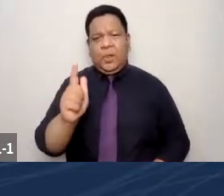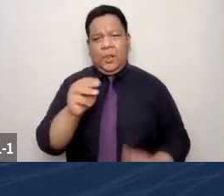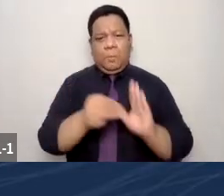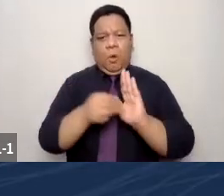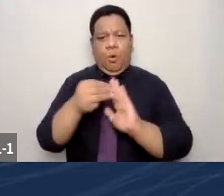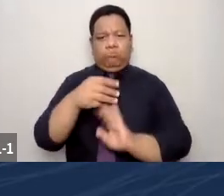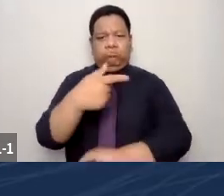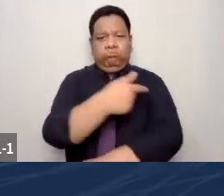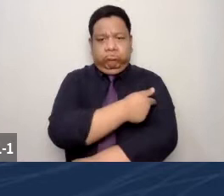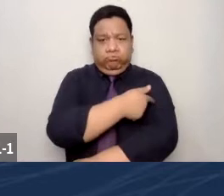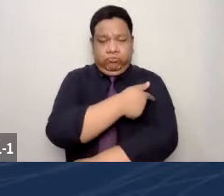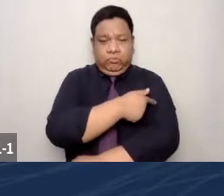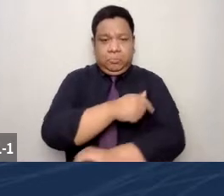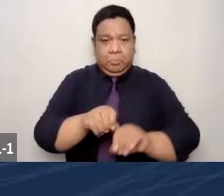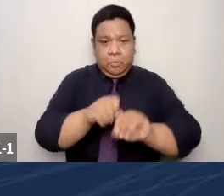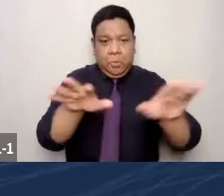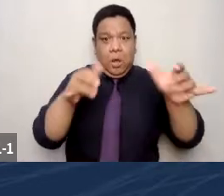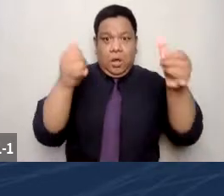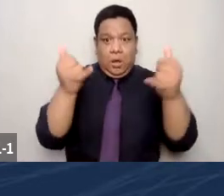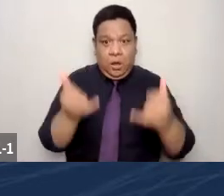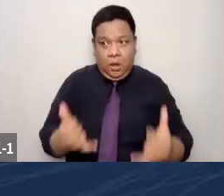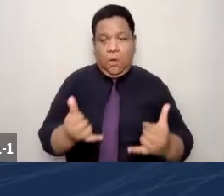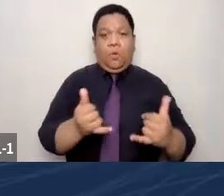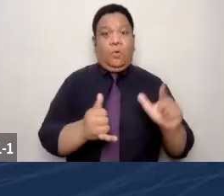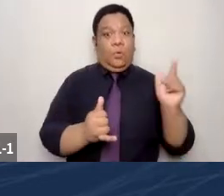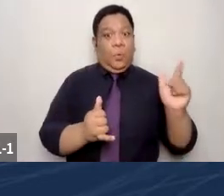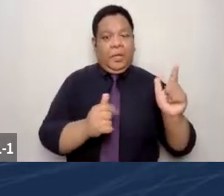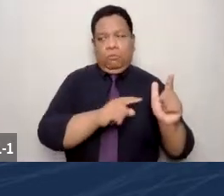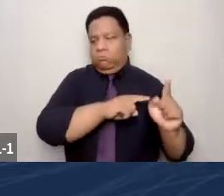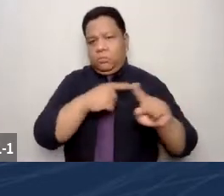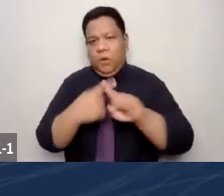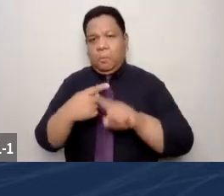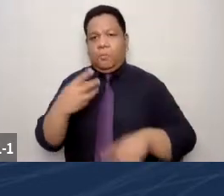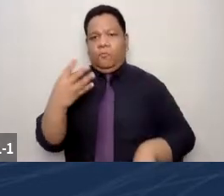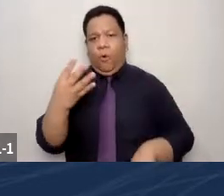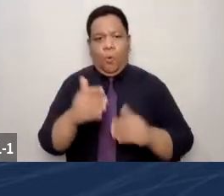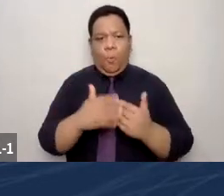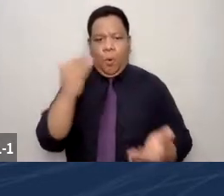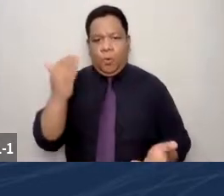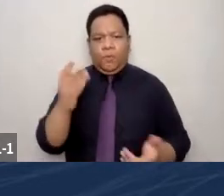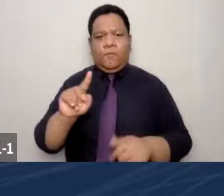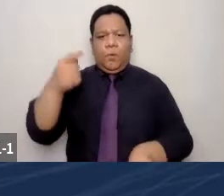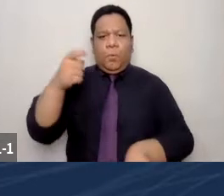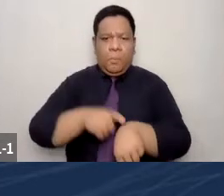Now it’s almost four times what we are going to do. So this is the first time that we will do something like this.